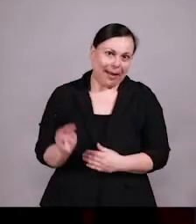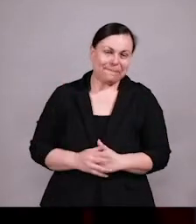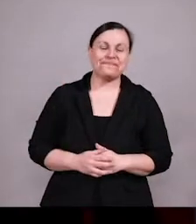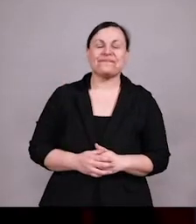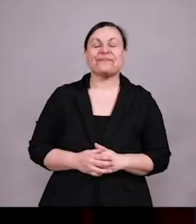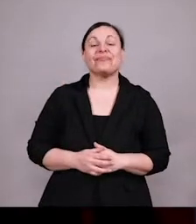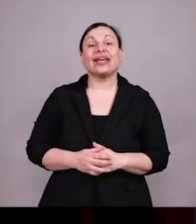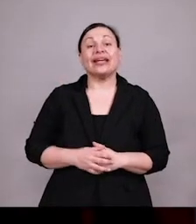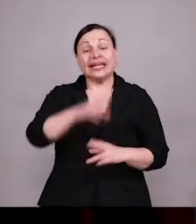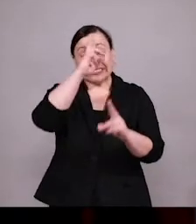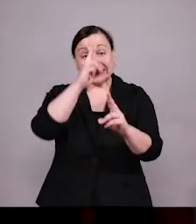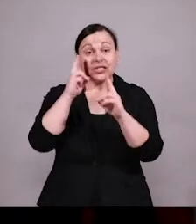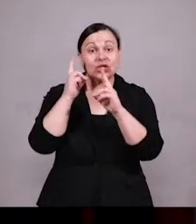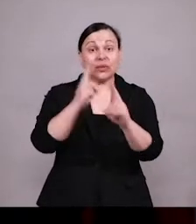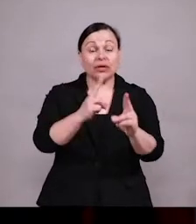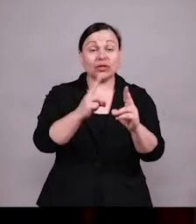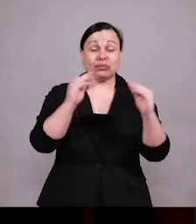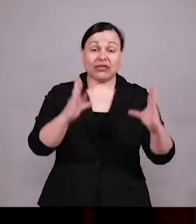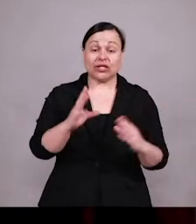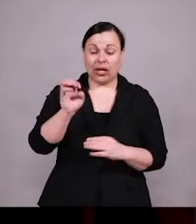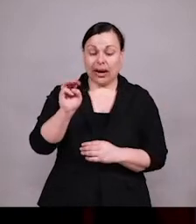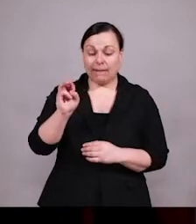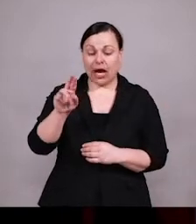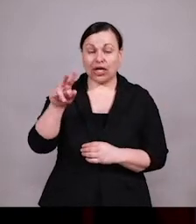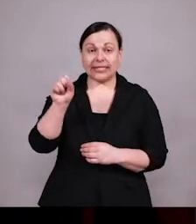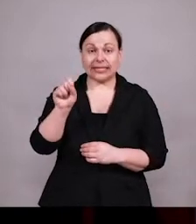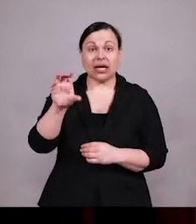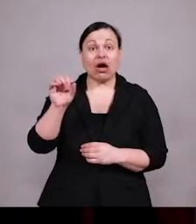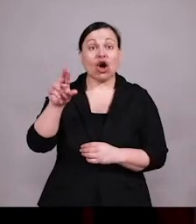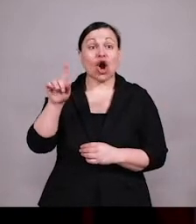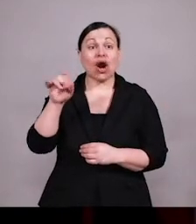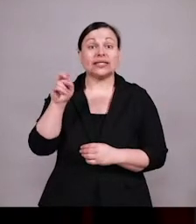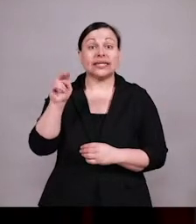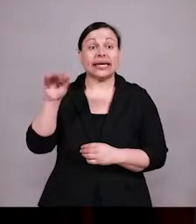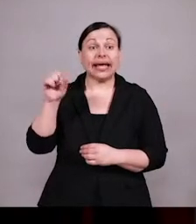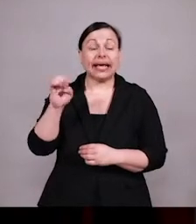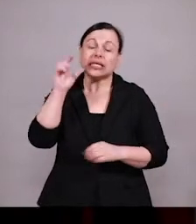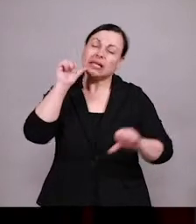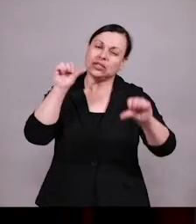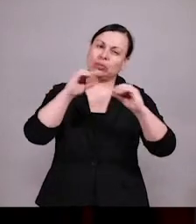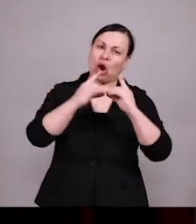Distinguished professor Emeritus Carlton Caves, in our Department of Physics and Astronomy,